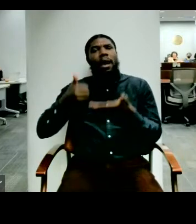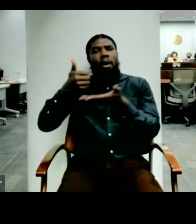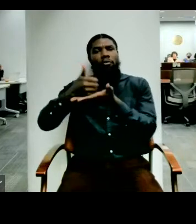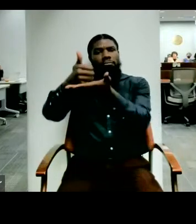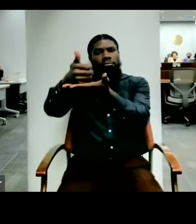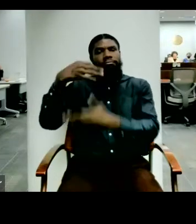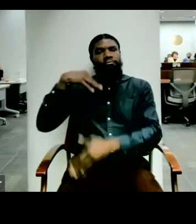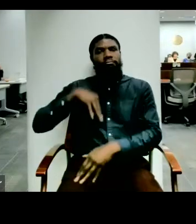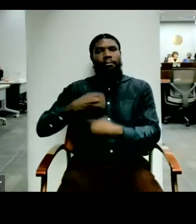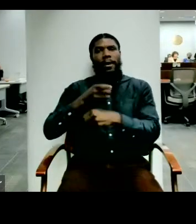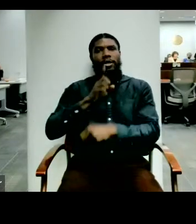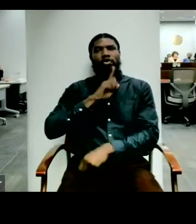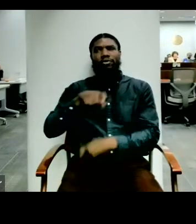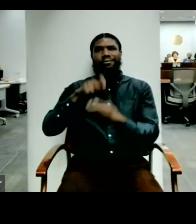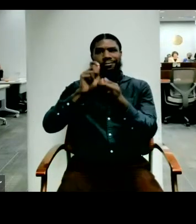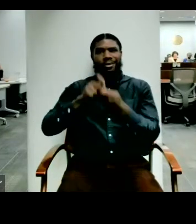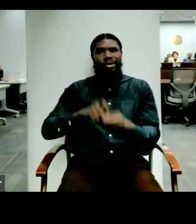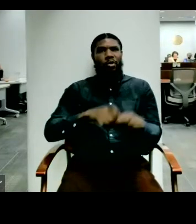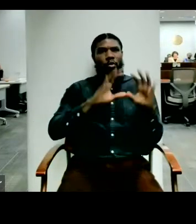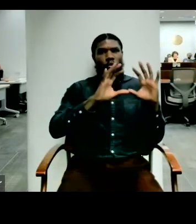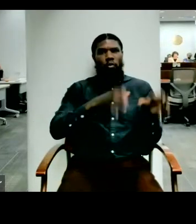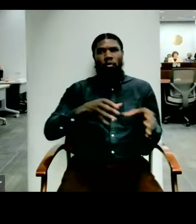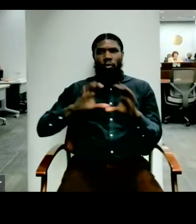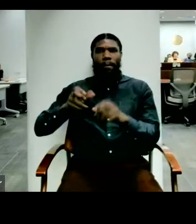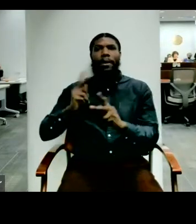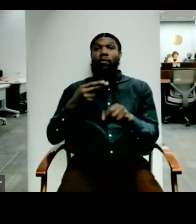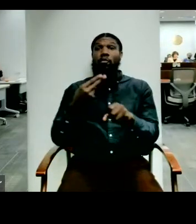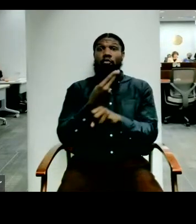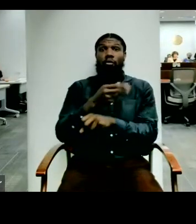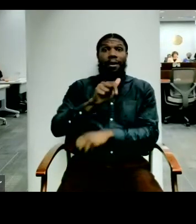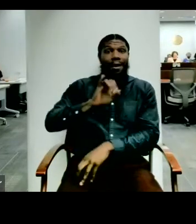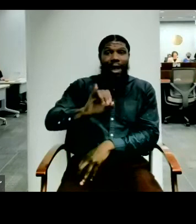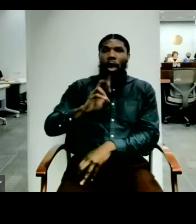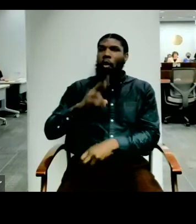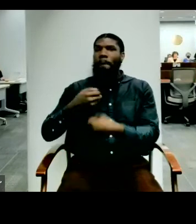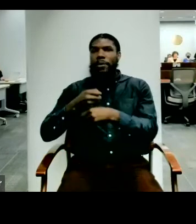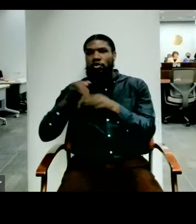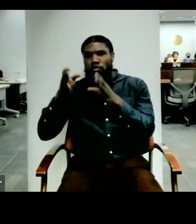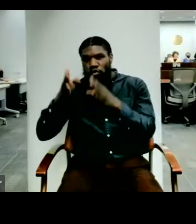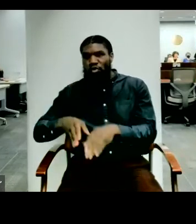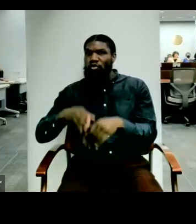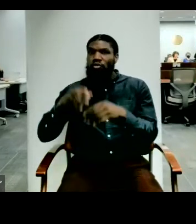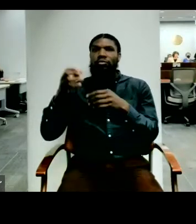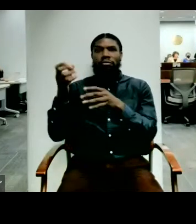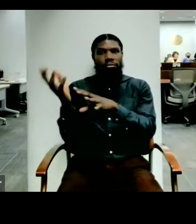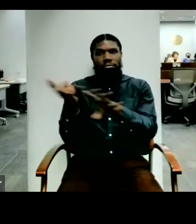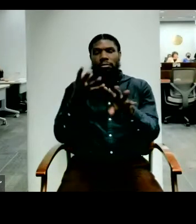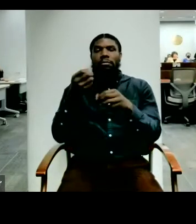that those particular groups of AI users or producers understand their responsibilities?